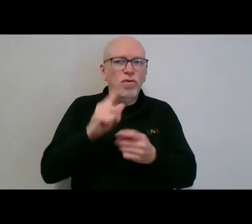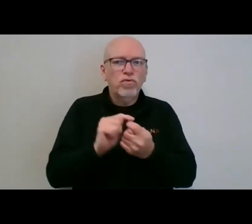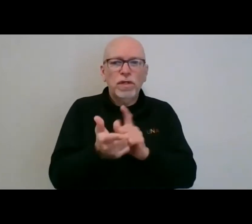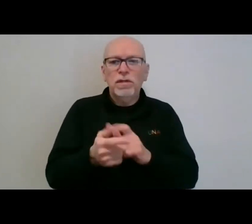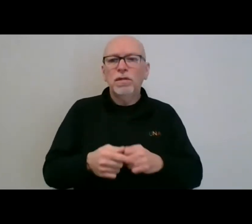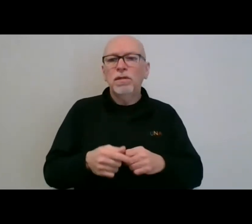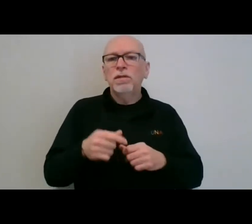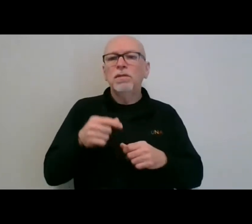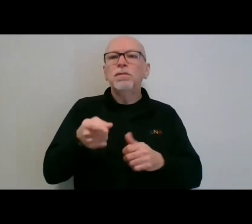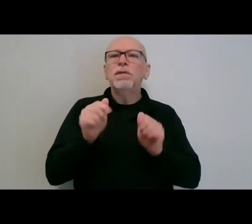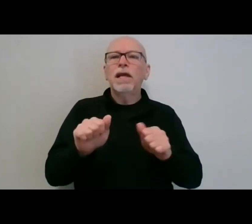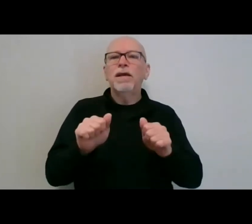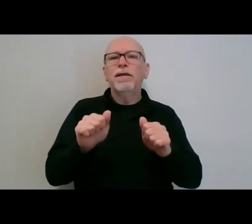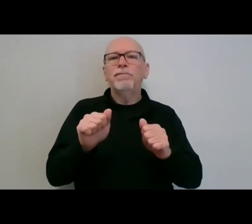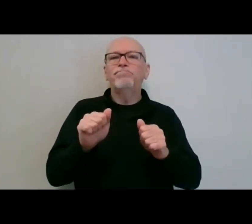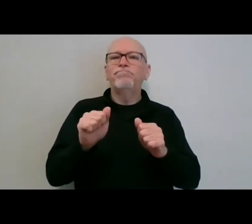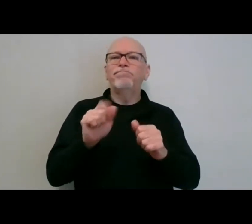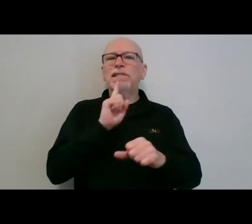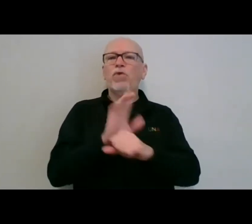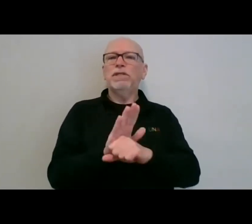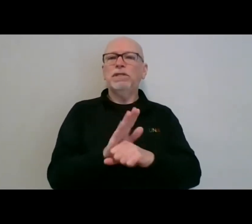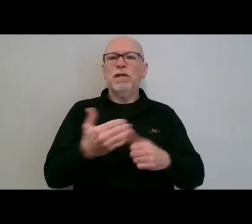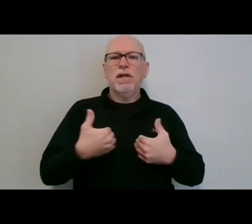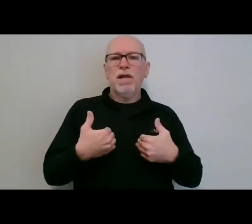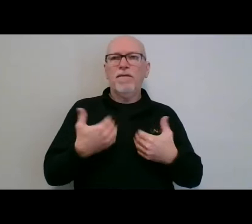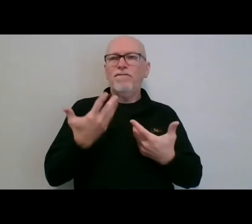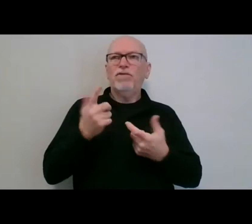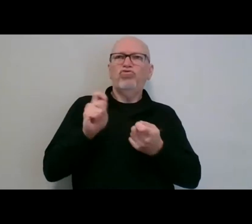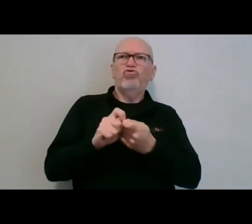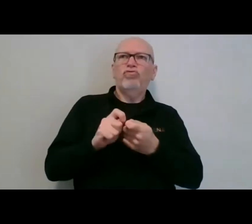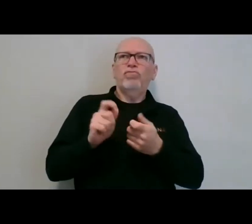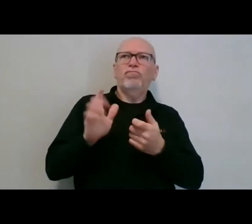in order to be able to guarantee some level of their machine's knowledge